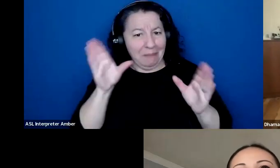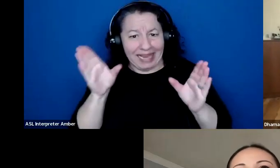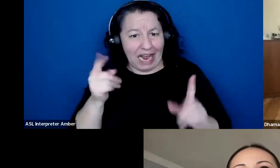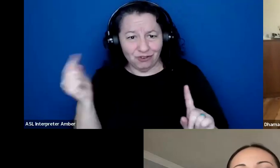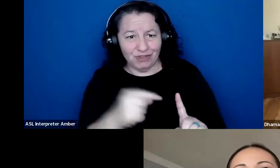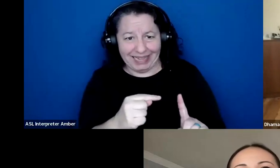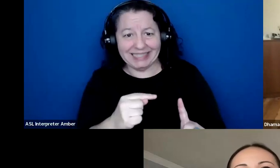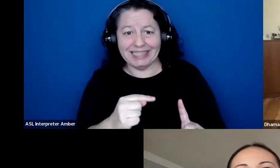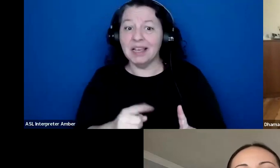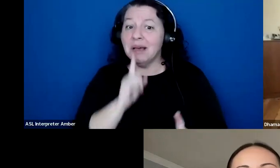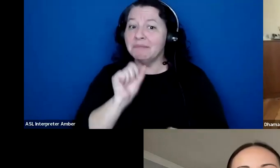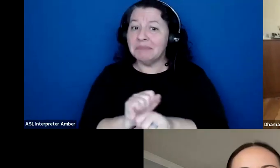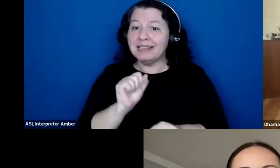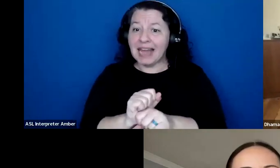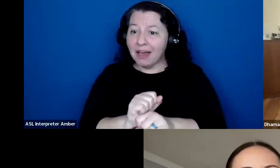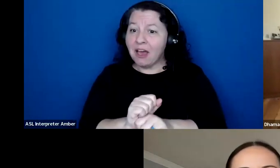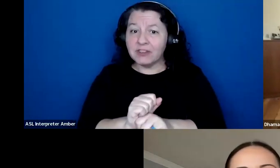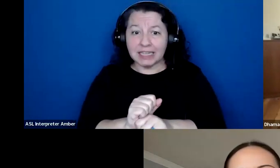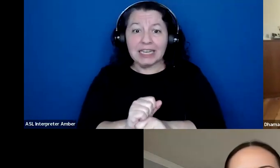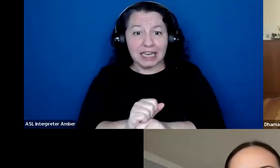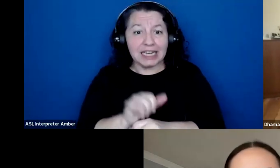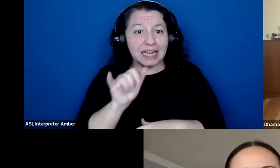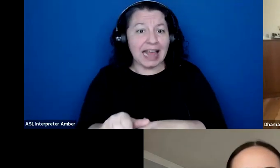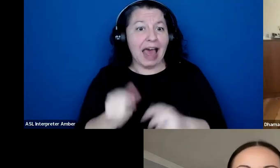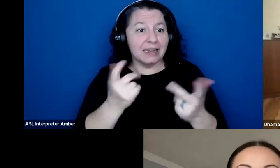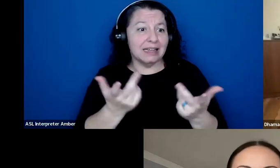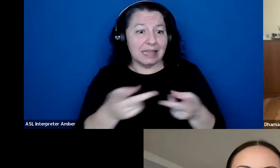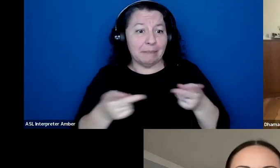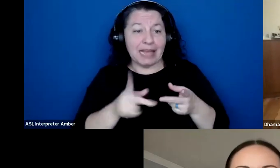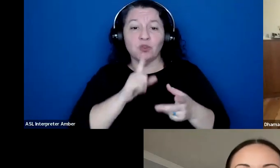but is definitely a place that is highlighting that intersection